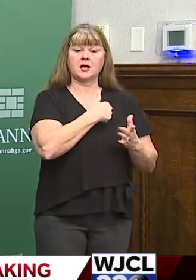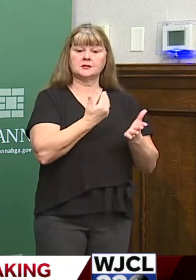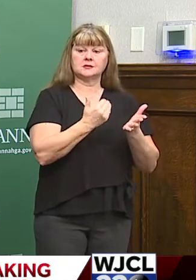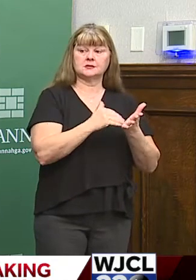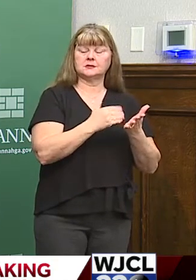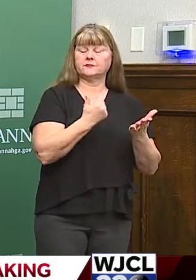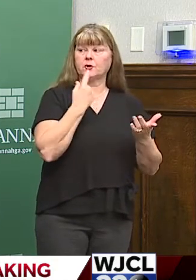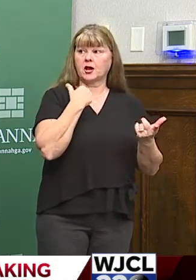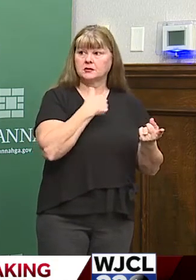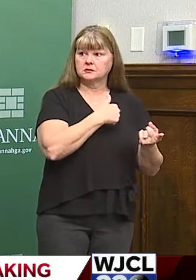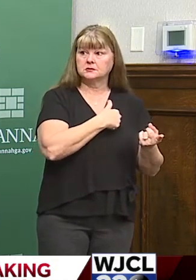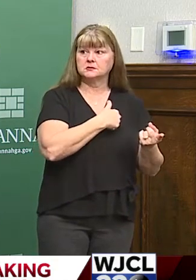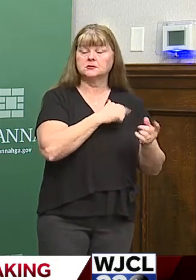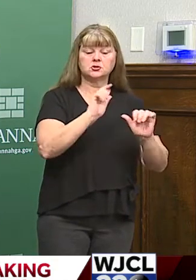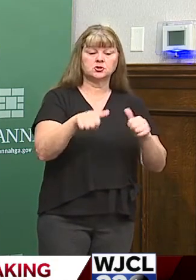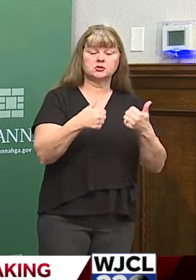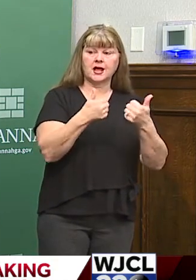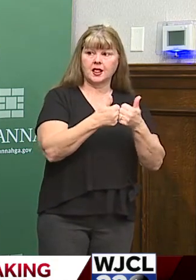WE HAVE NOT THE SLIGHTEST IDEA.